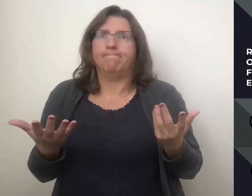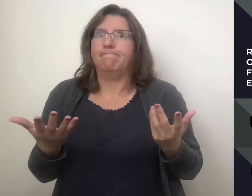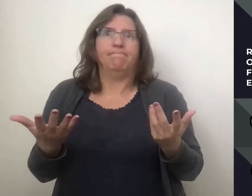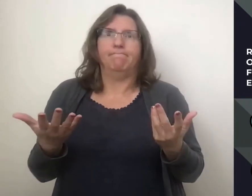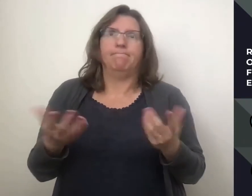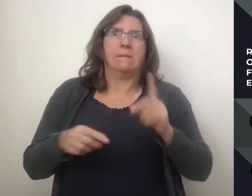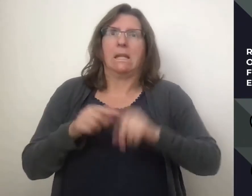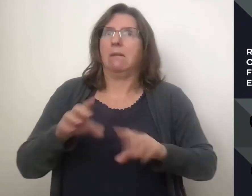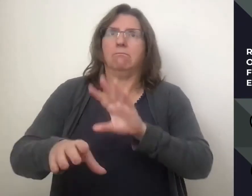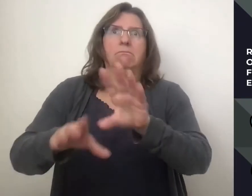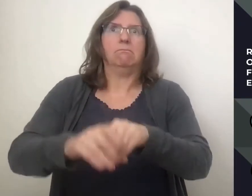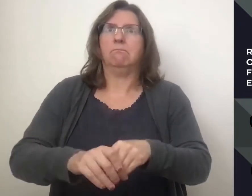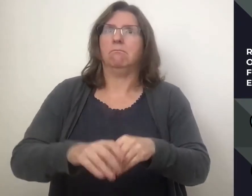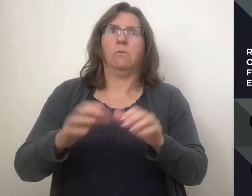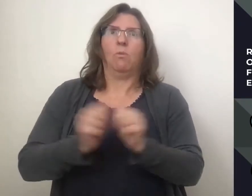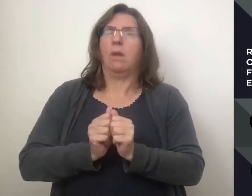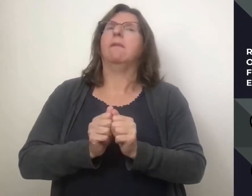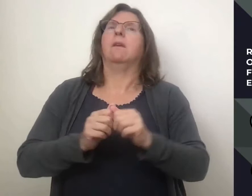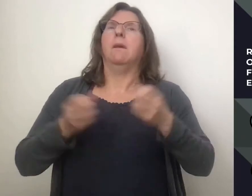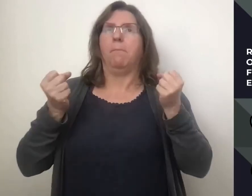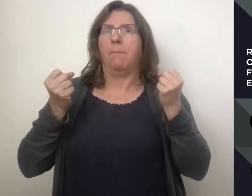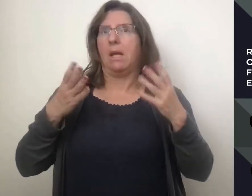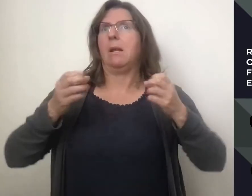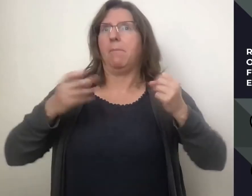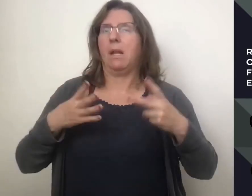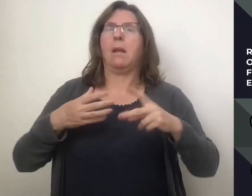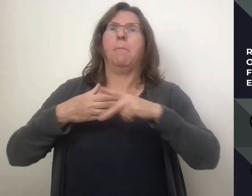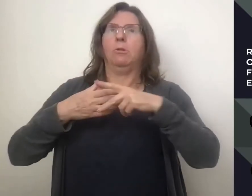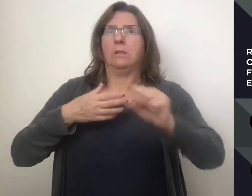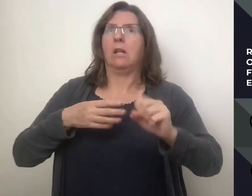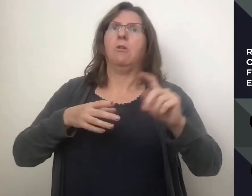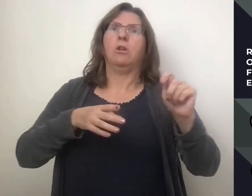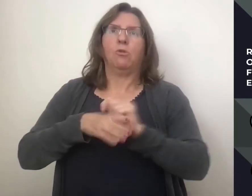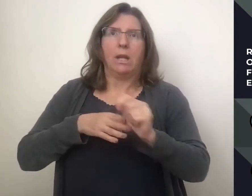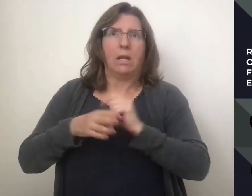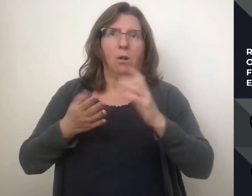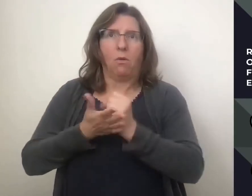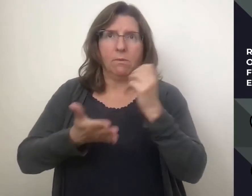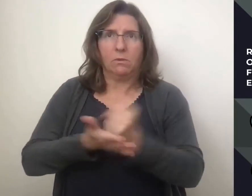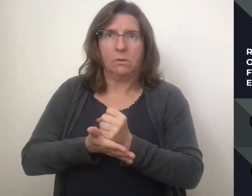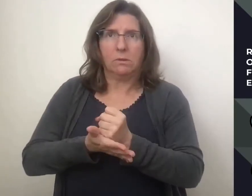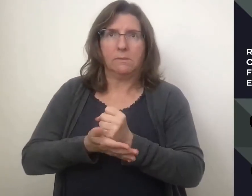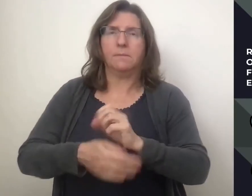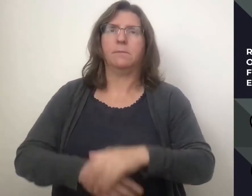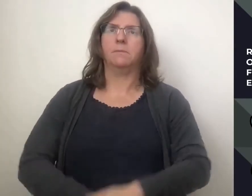Their eligibility for postsecondary training is also very limited.